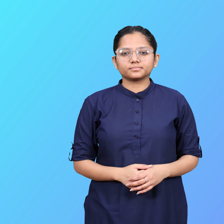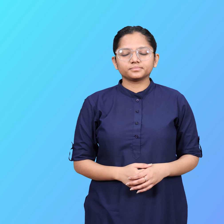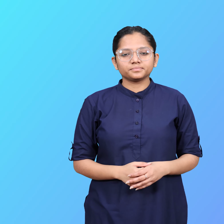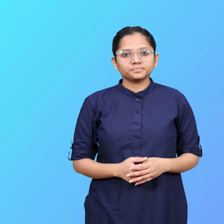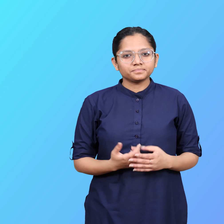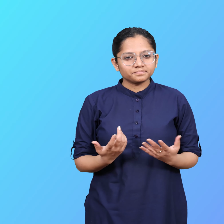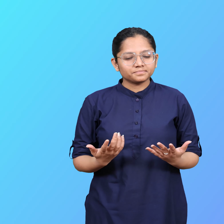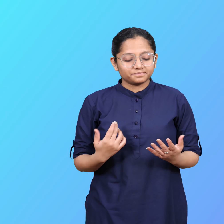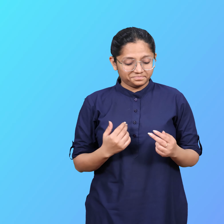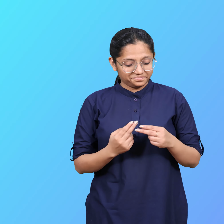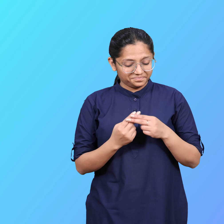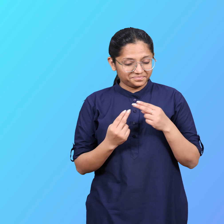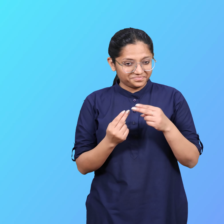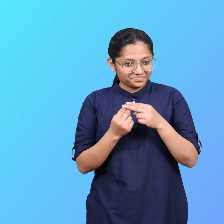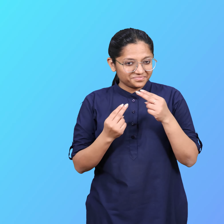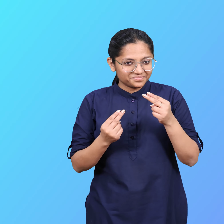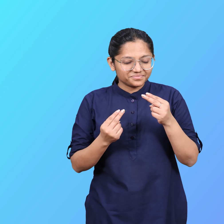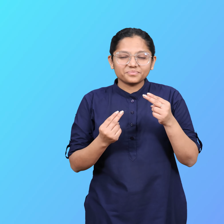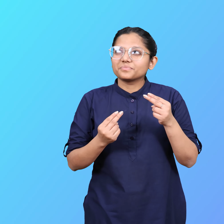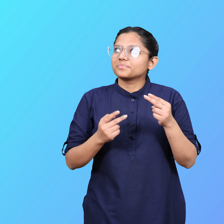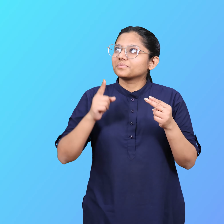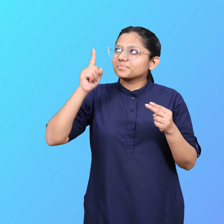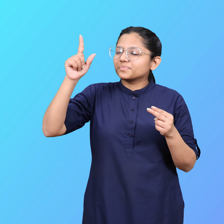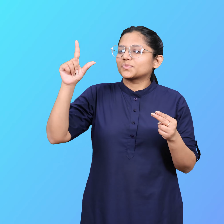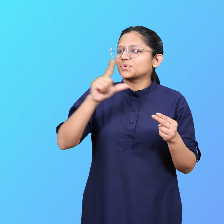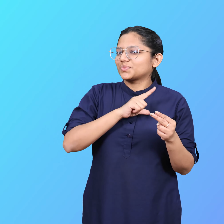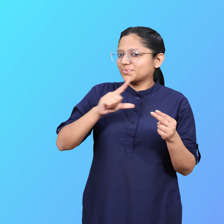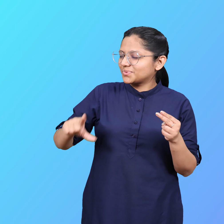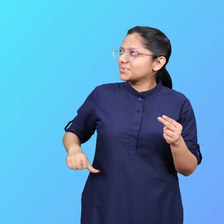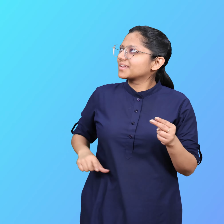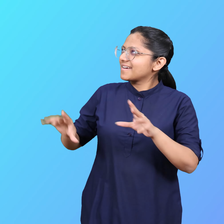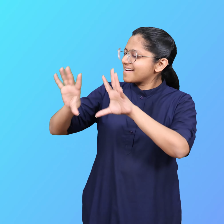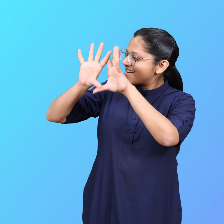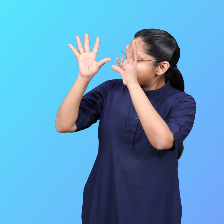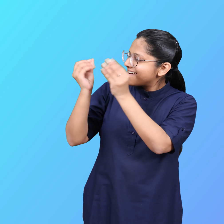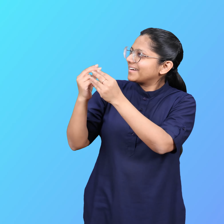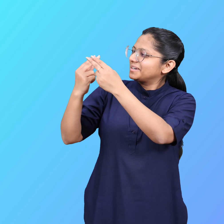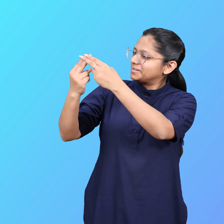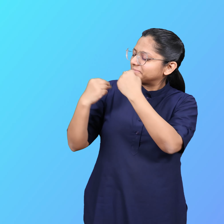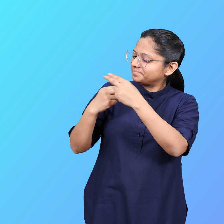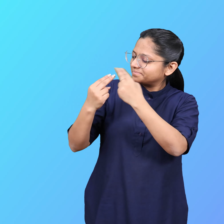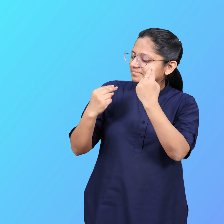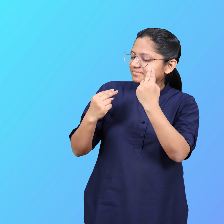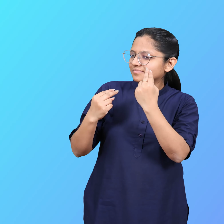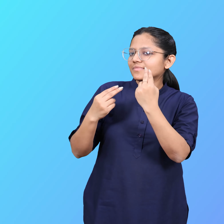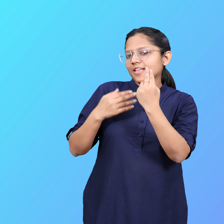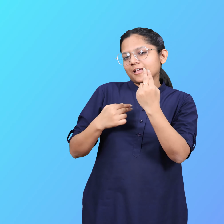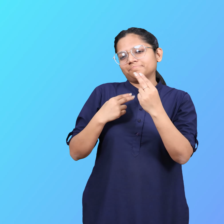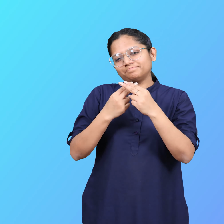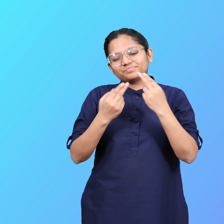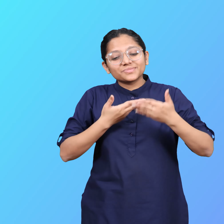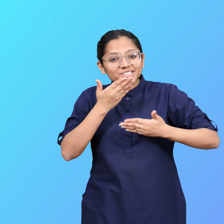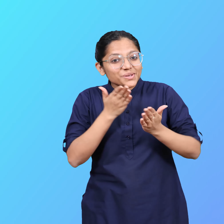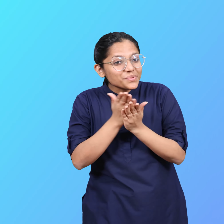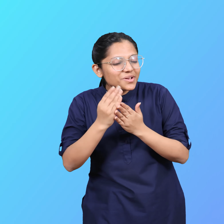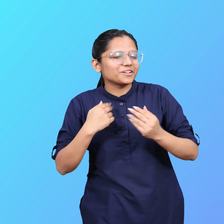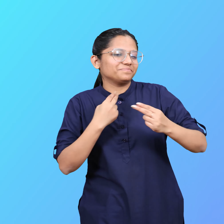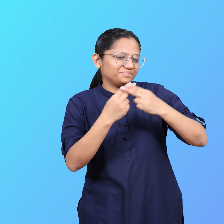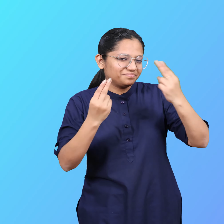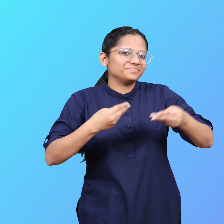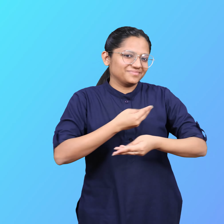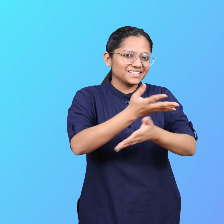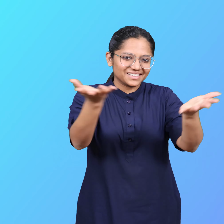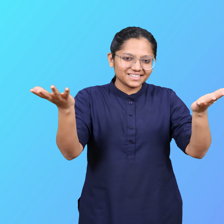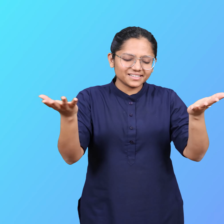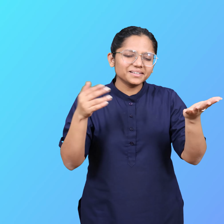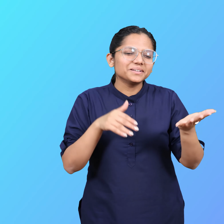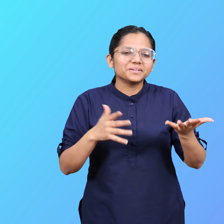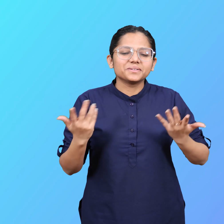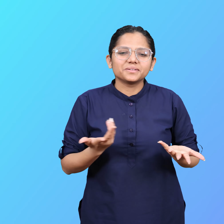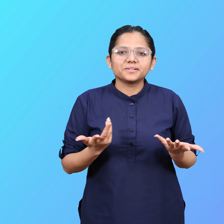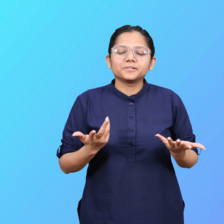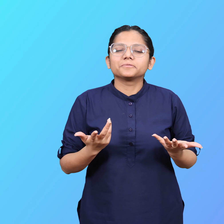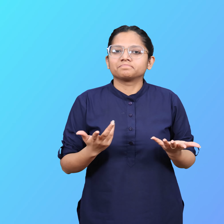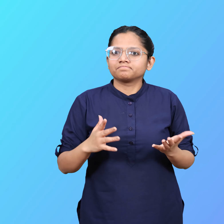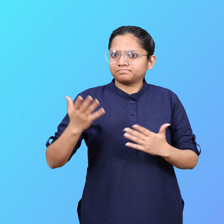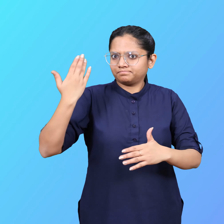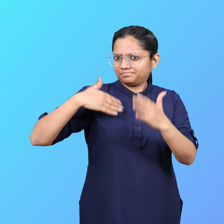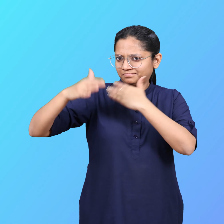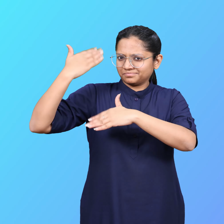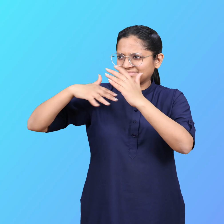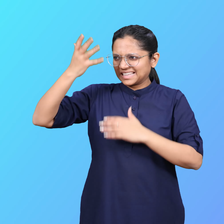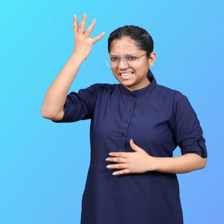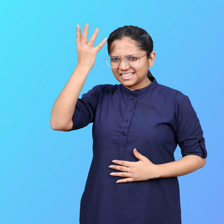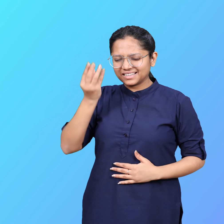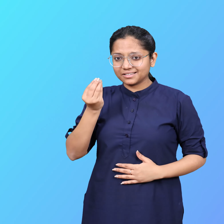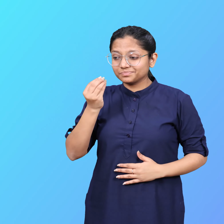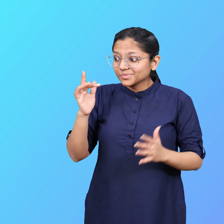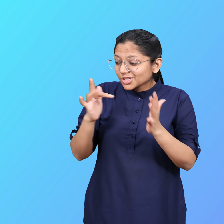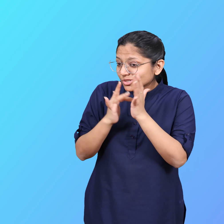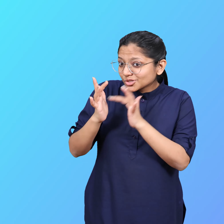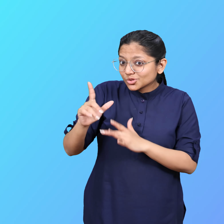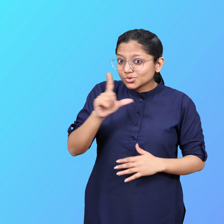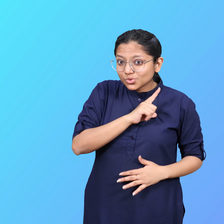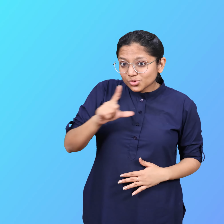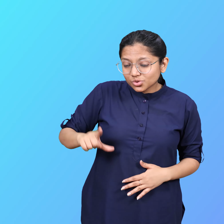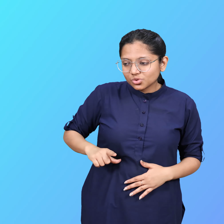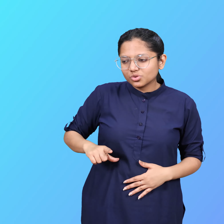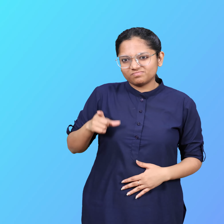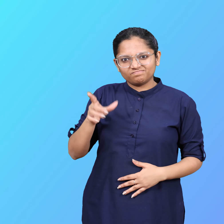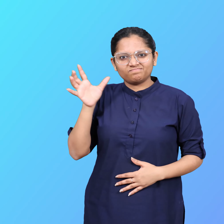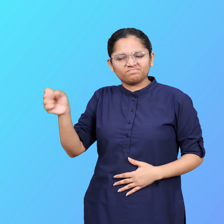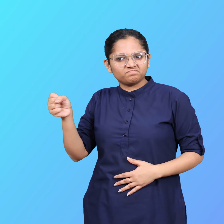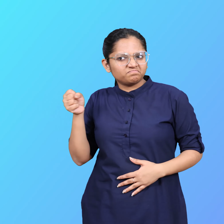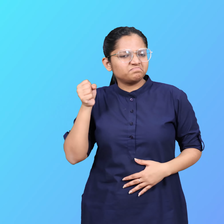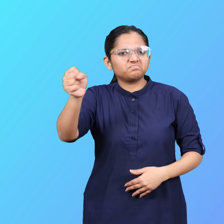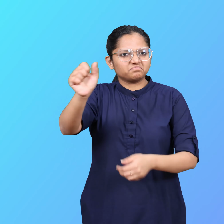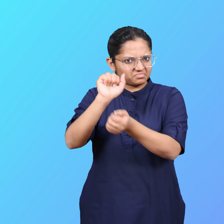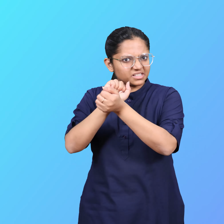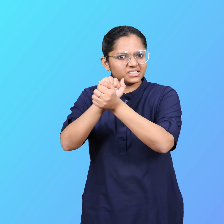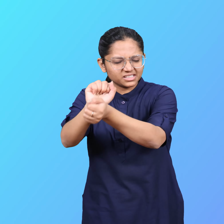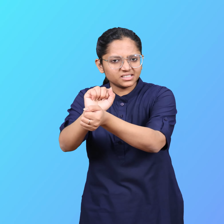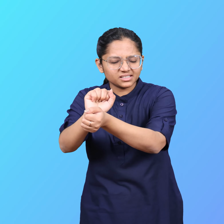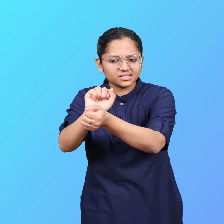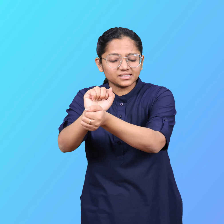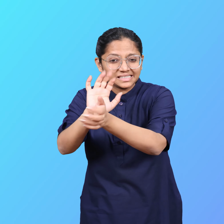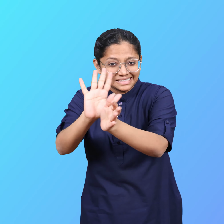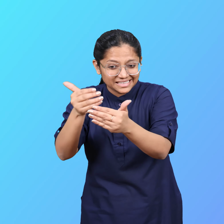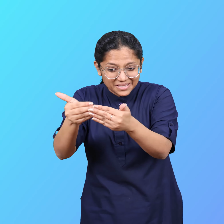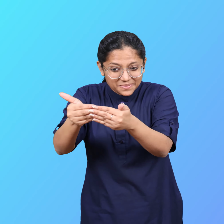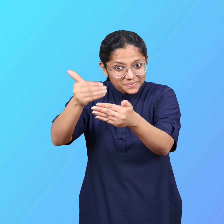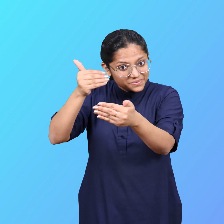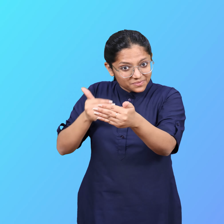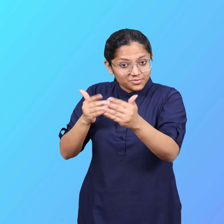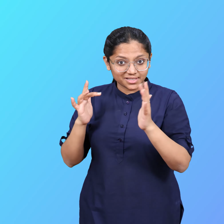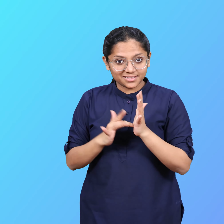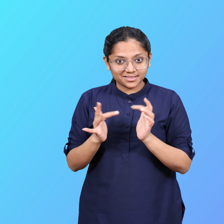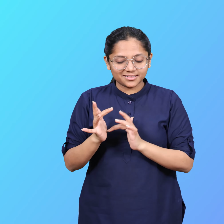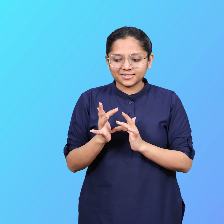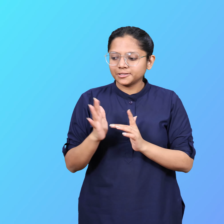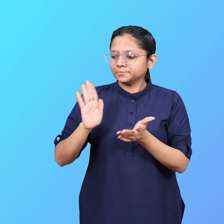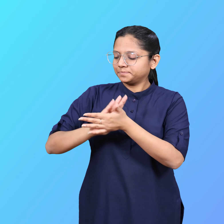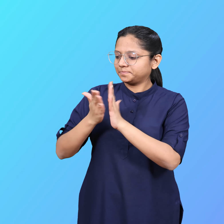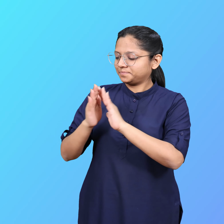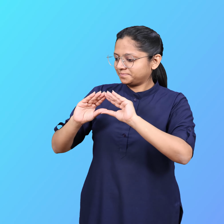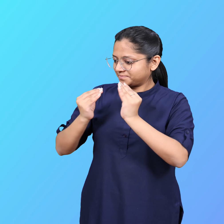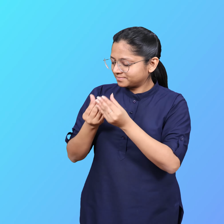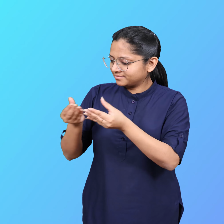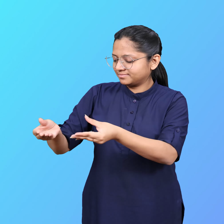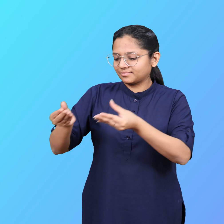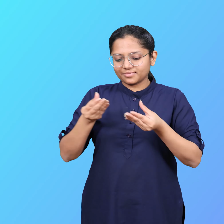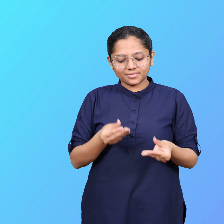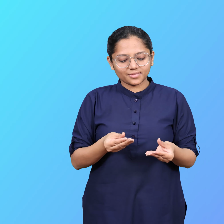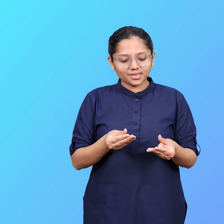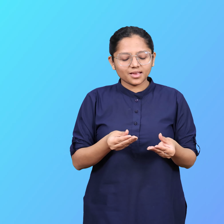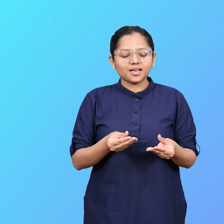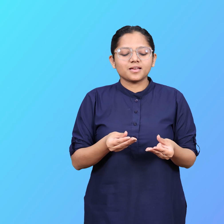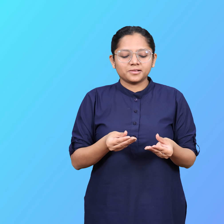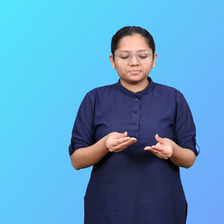The teaching I gave you is the same that I received from the Lord: on the night when the Lord Jesus was betrayed, he took bread